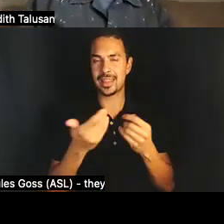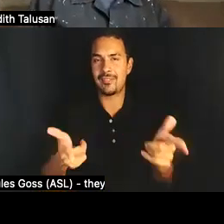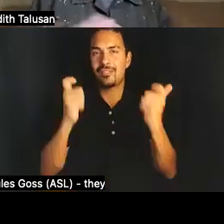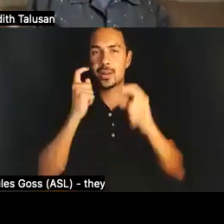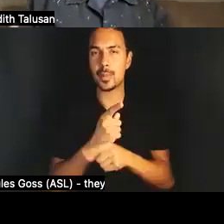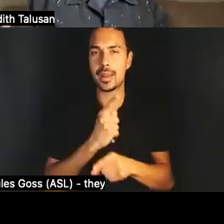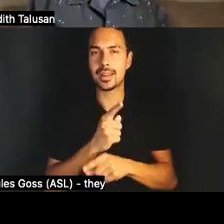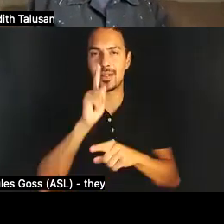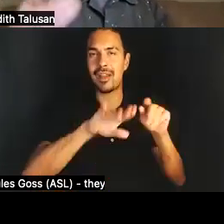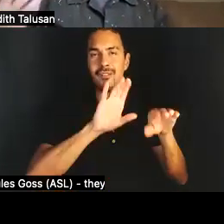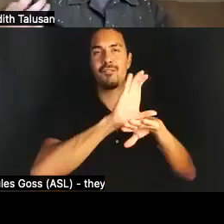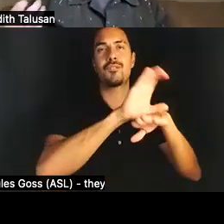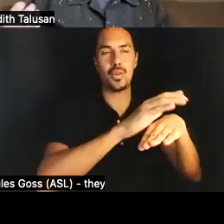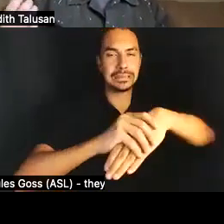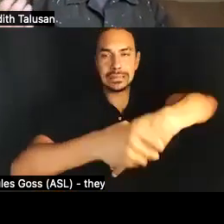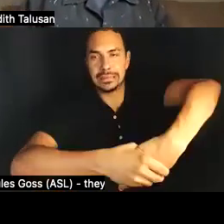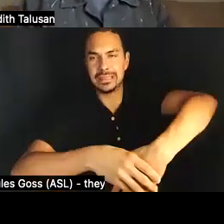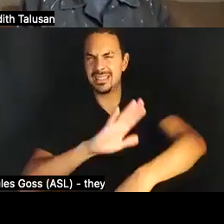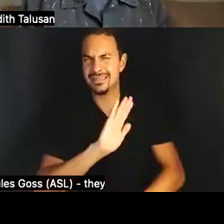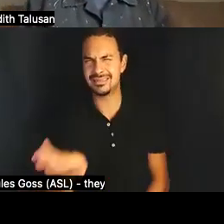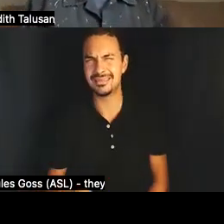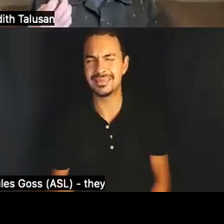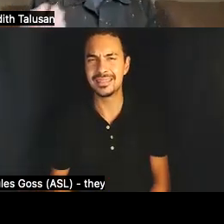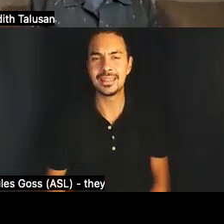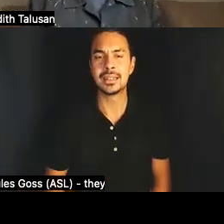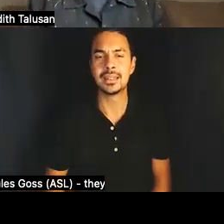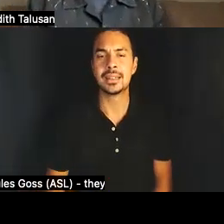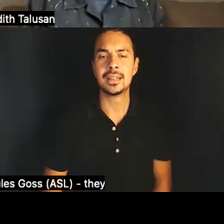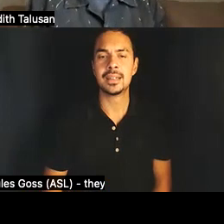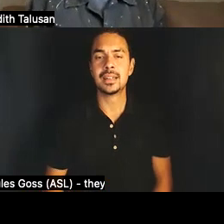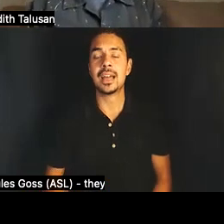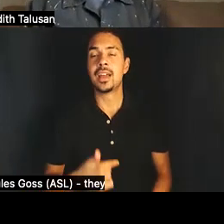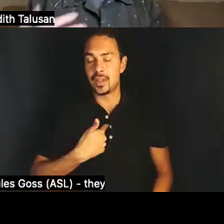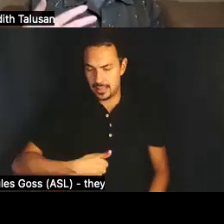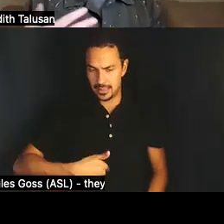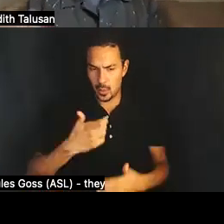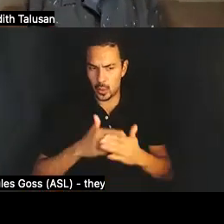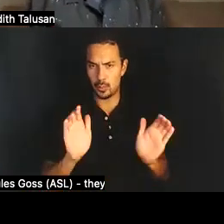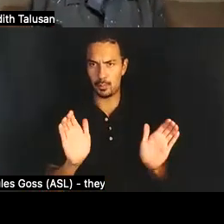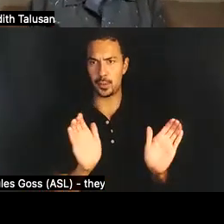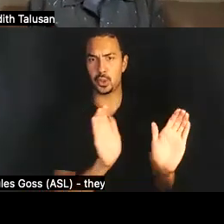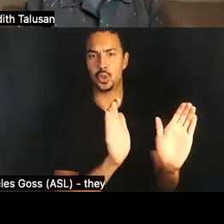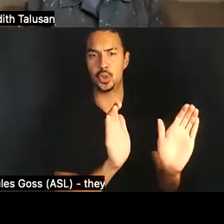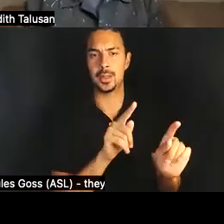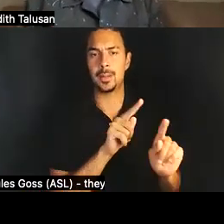forcing relationships, but forcing them would not lead to anything going faster anyway, right? As much as there is a